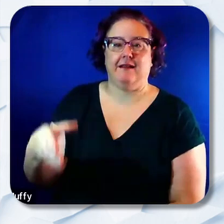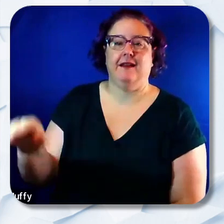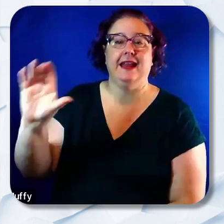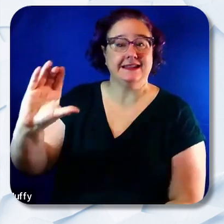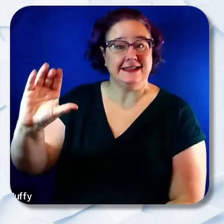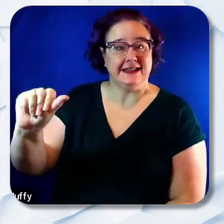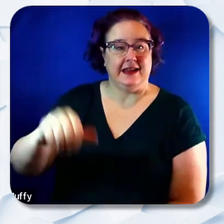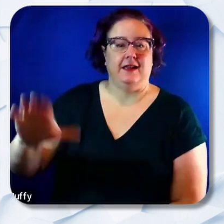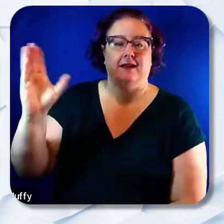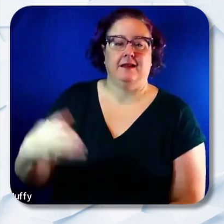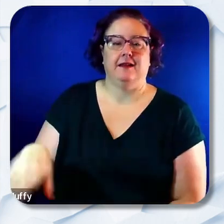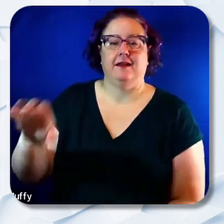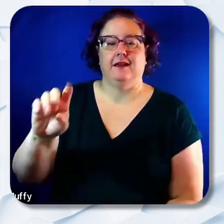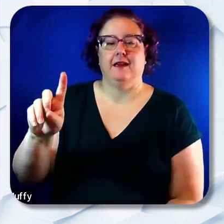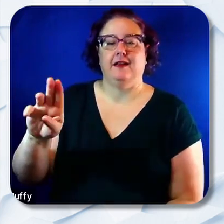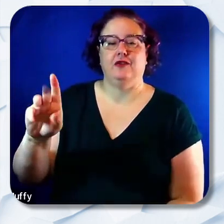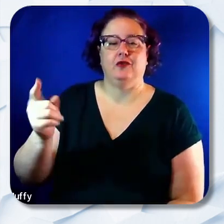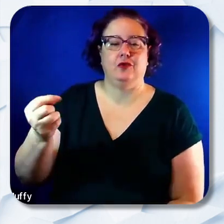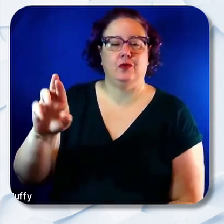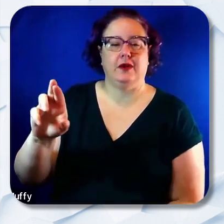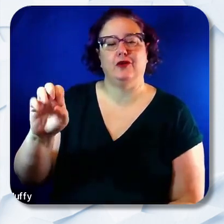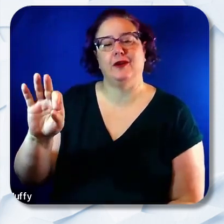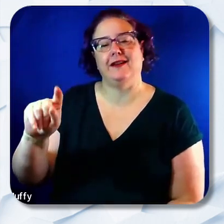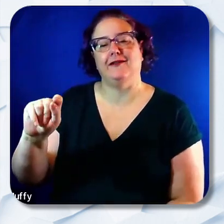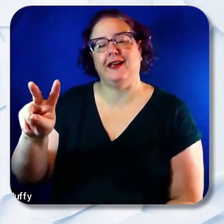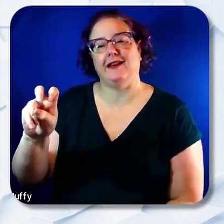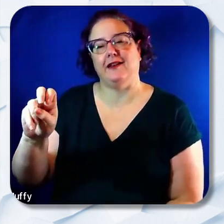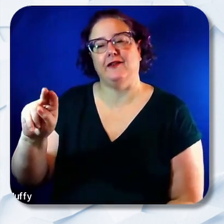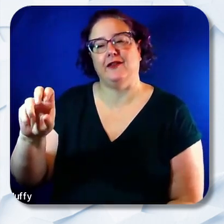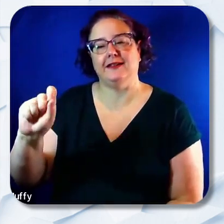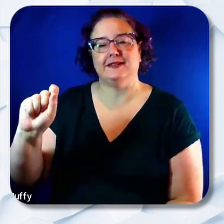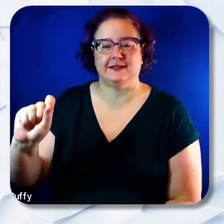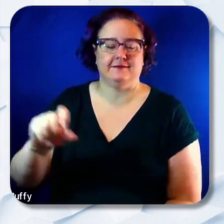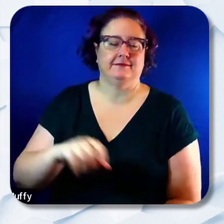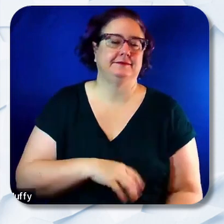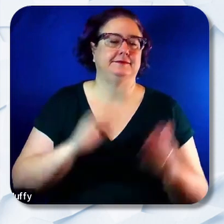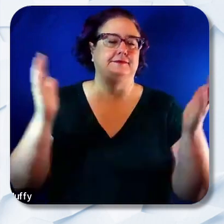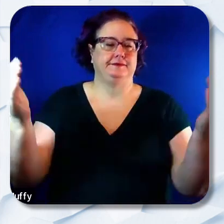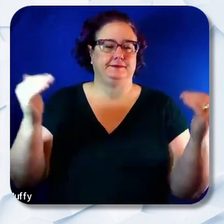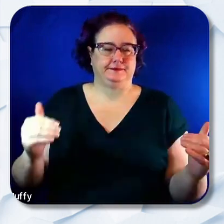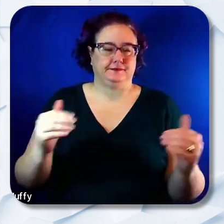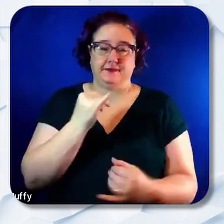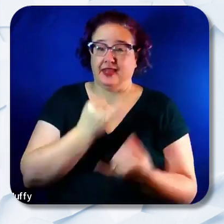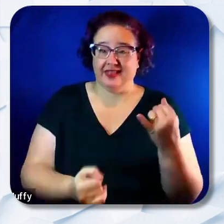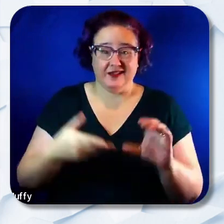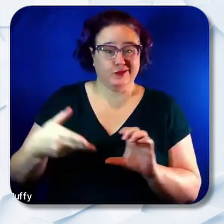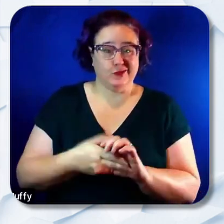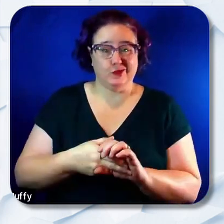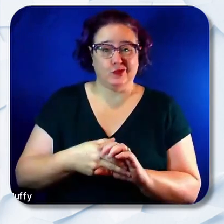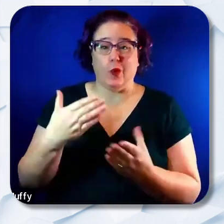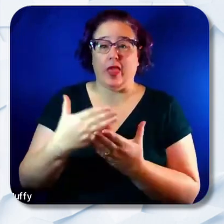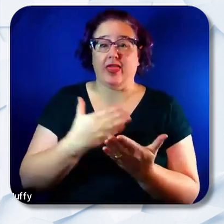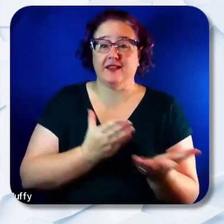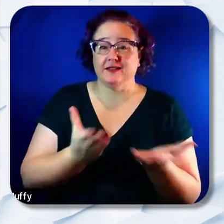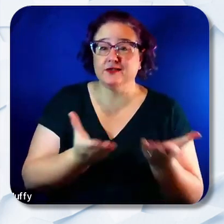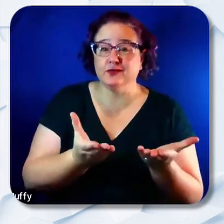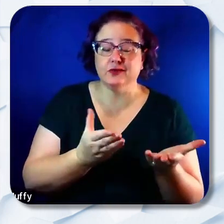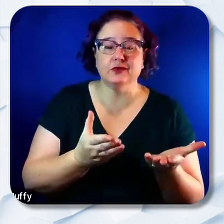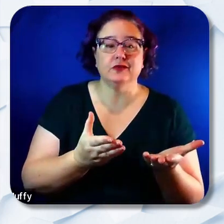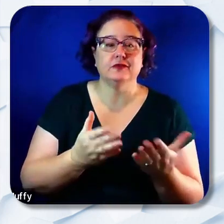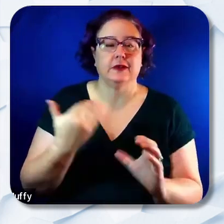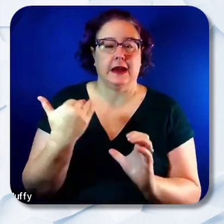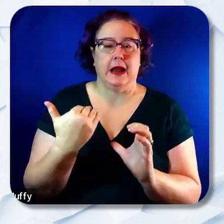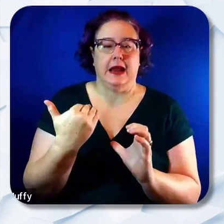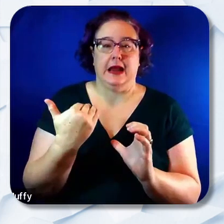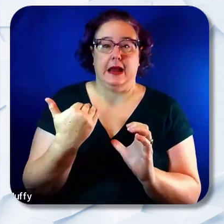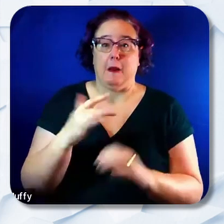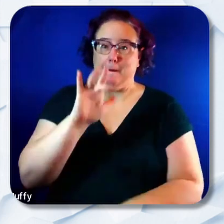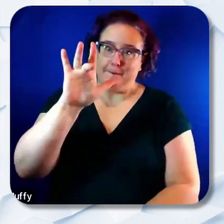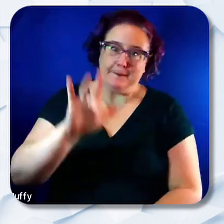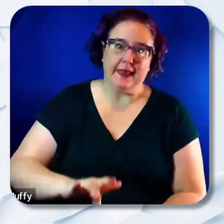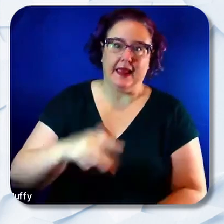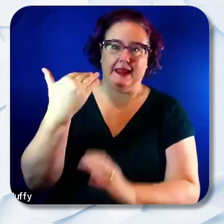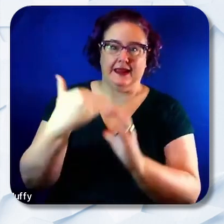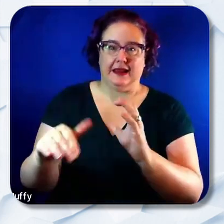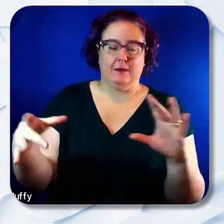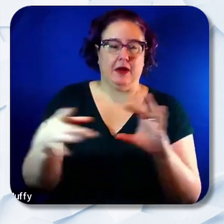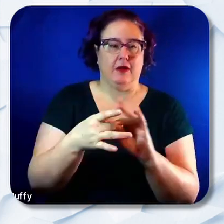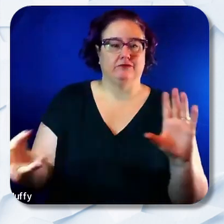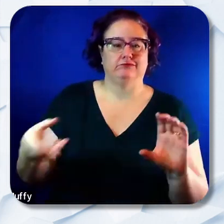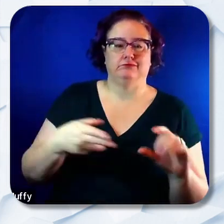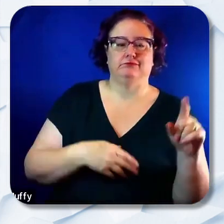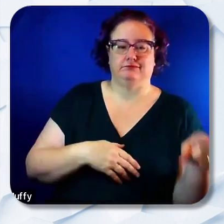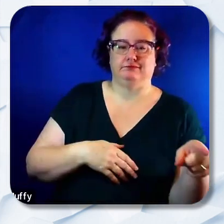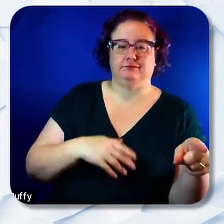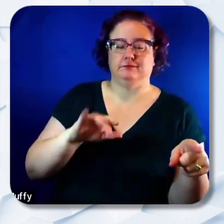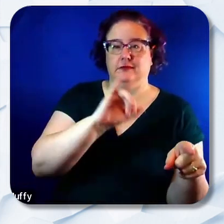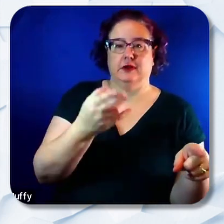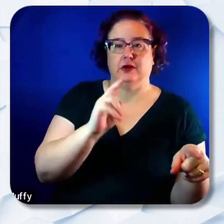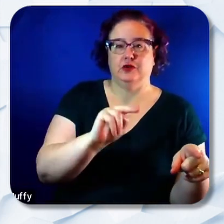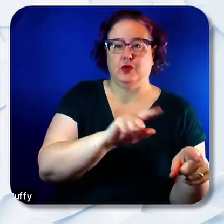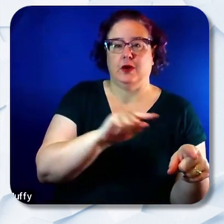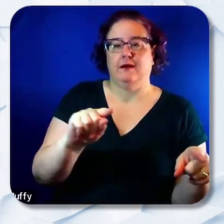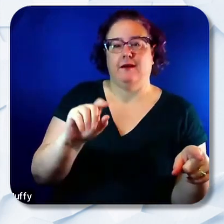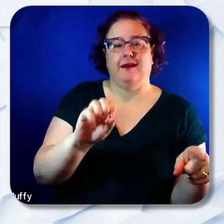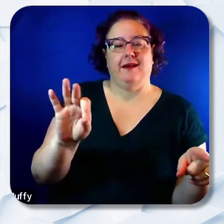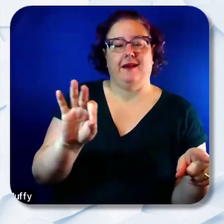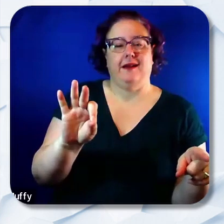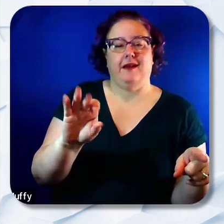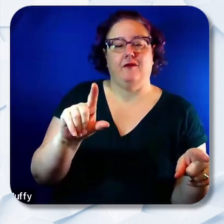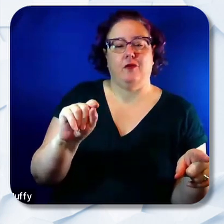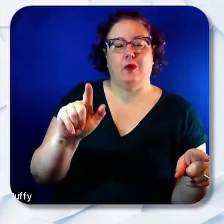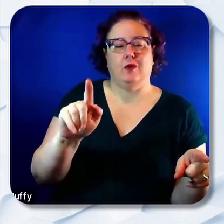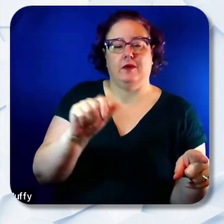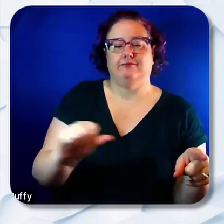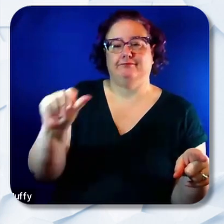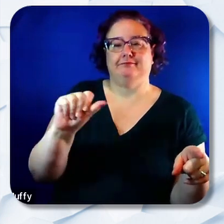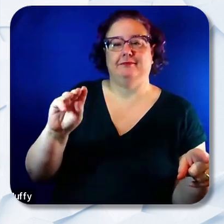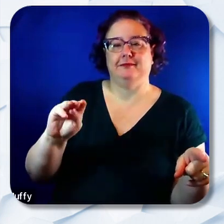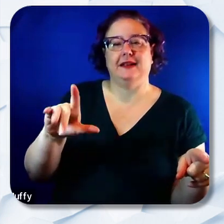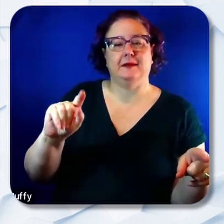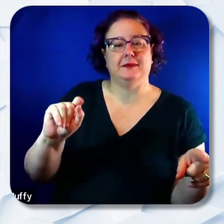Finally, to join the EEF 2021 listserv, please send a blank e-mail message to join-eef2021@mlist.cde.ca.gov.